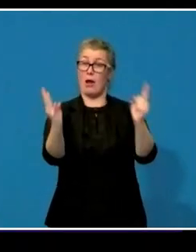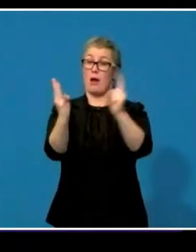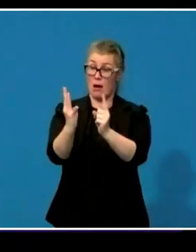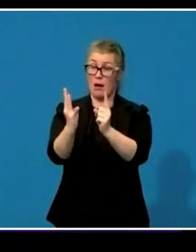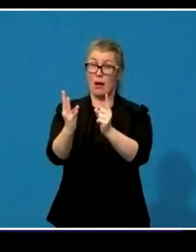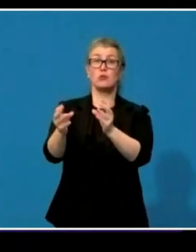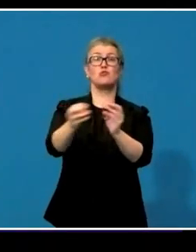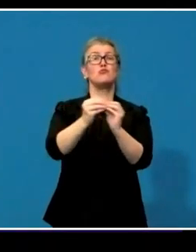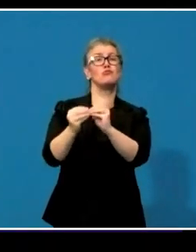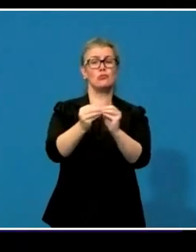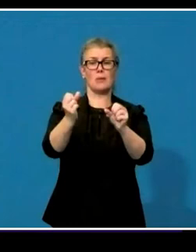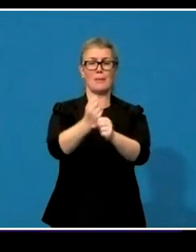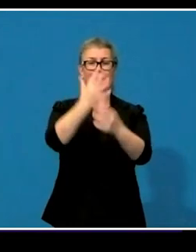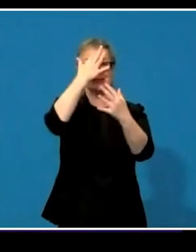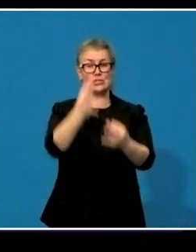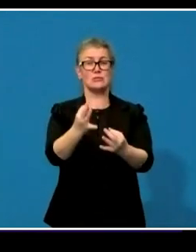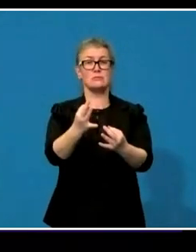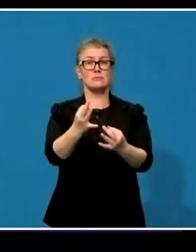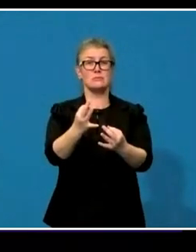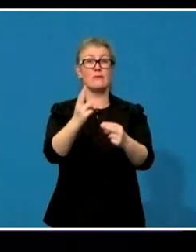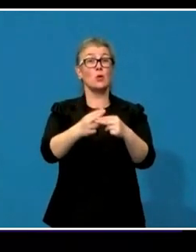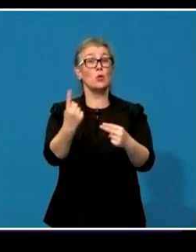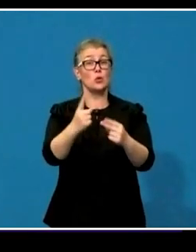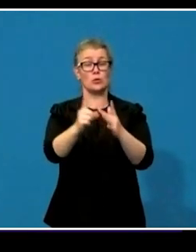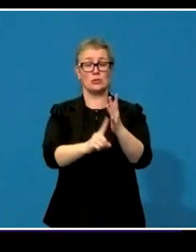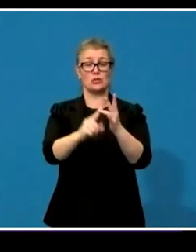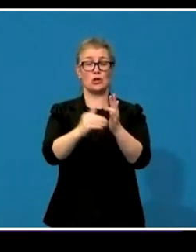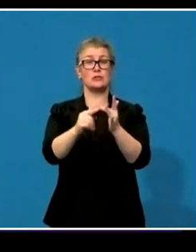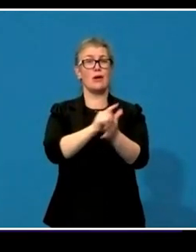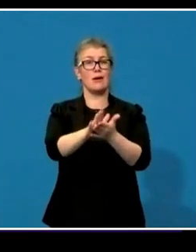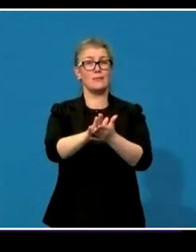Because within Aboriginal and Torres Strait Islander communities, care isn't just given